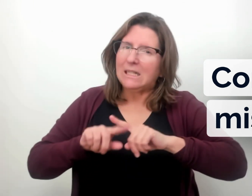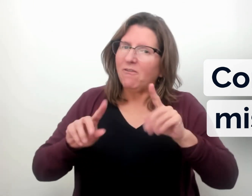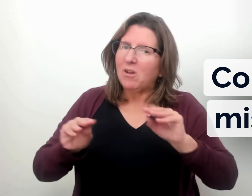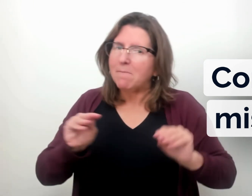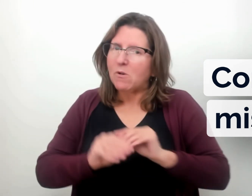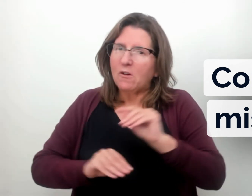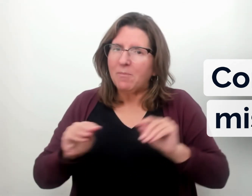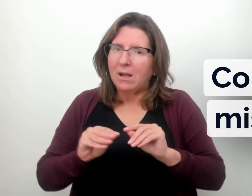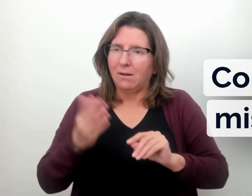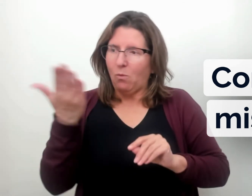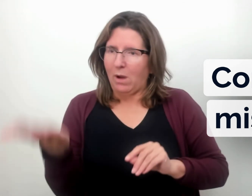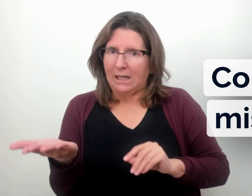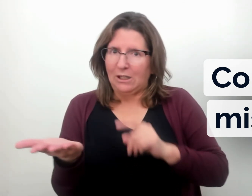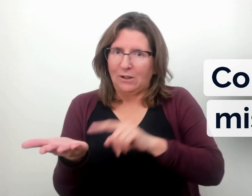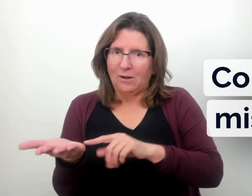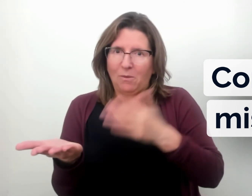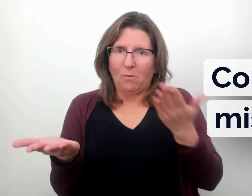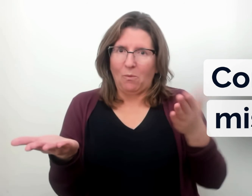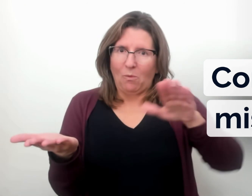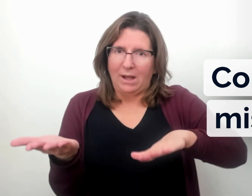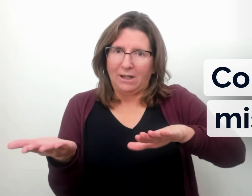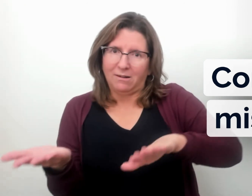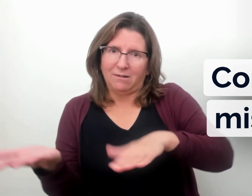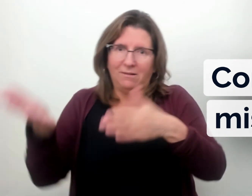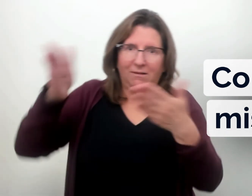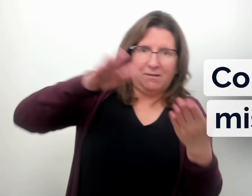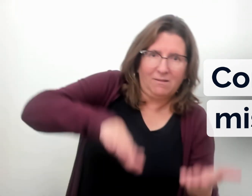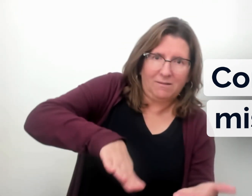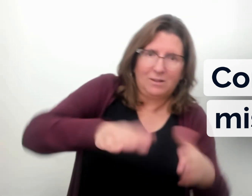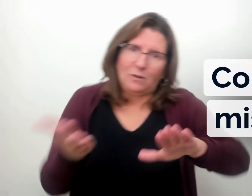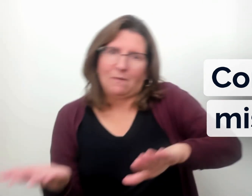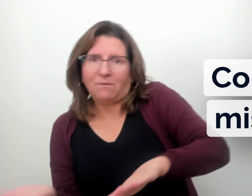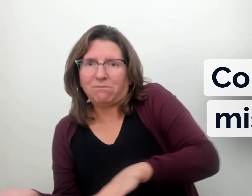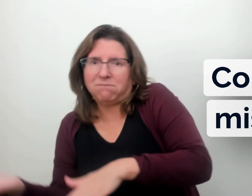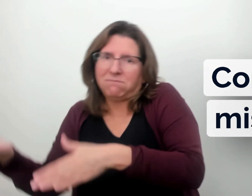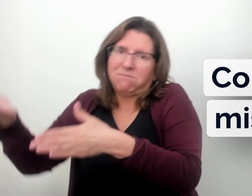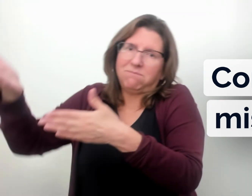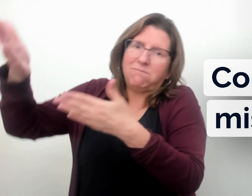For the sign DEATH my dominant hand palm orientation is down, my non-dominant hand palm orientation up . . .